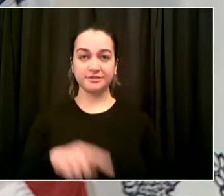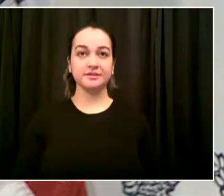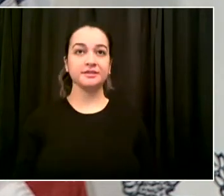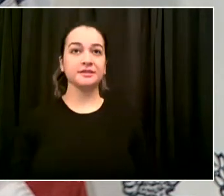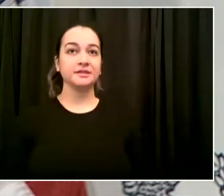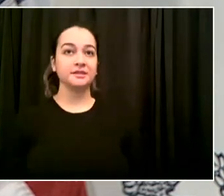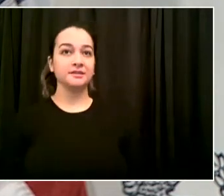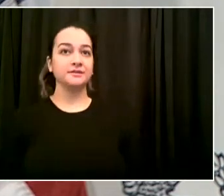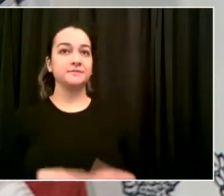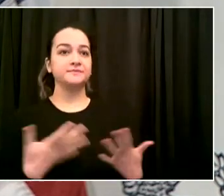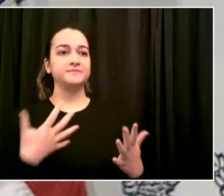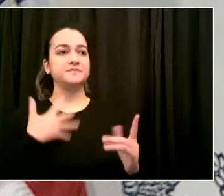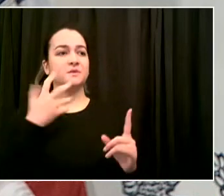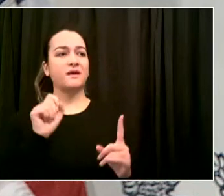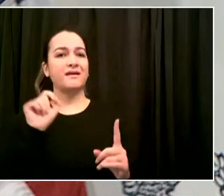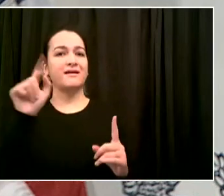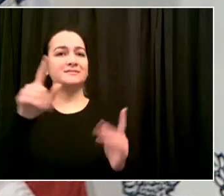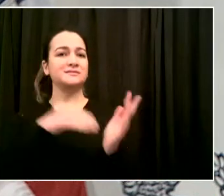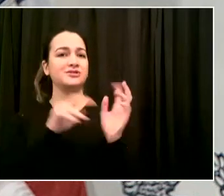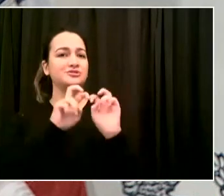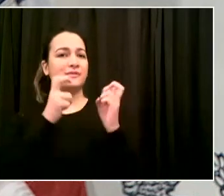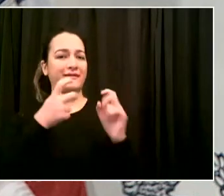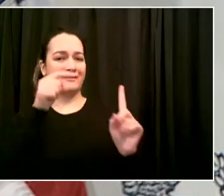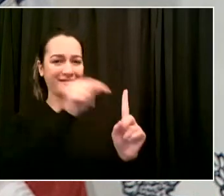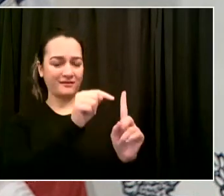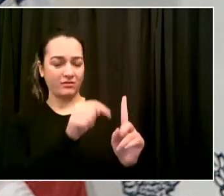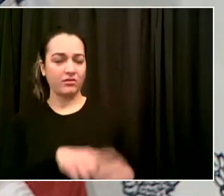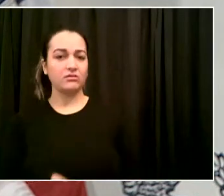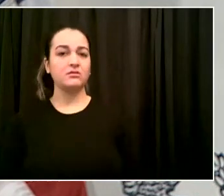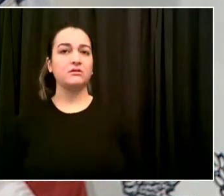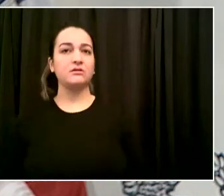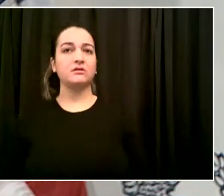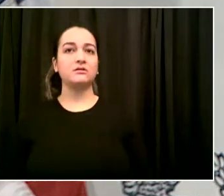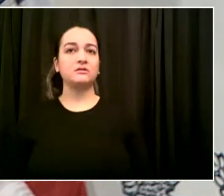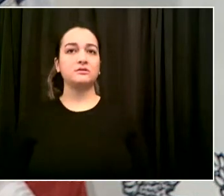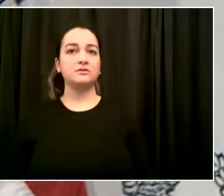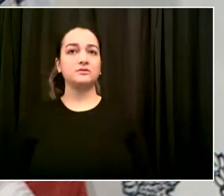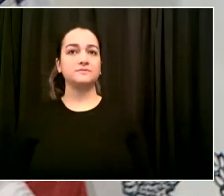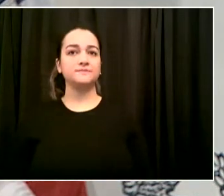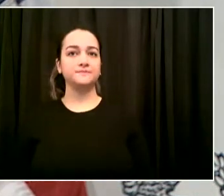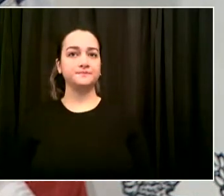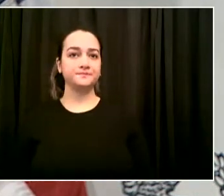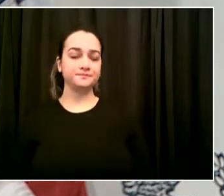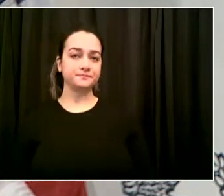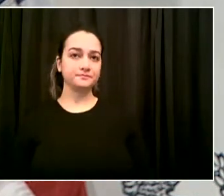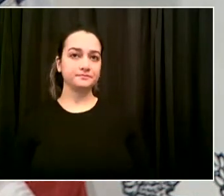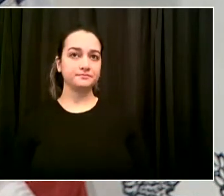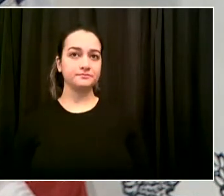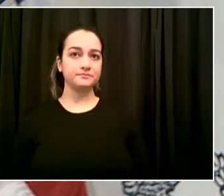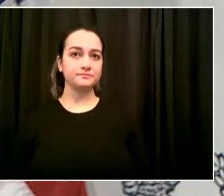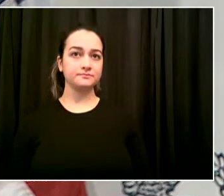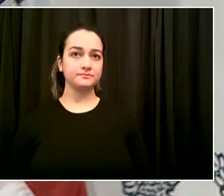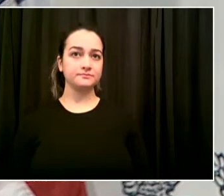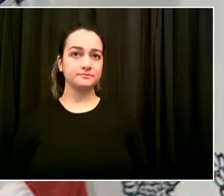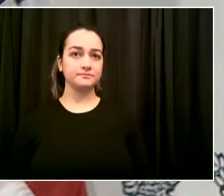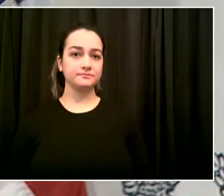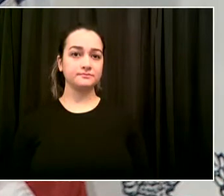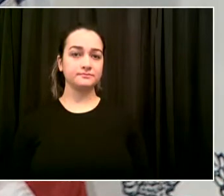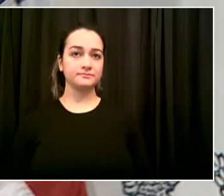READY FOR IT. GO AHEAD.